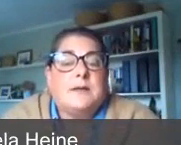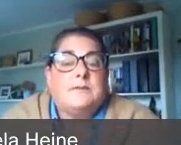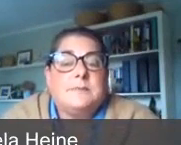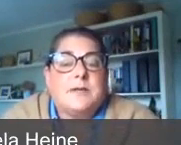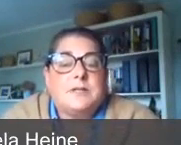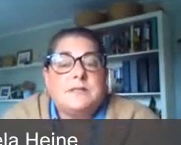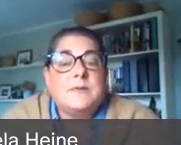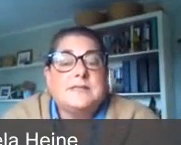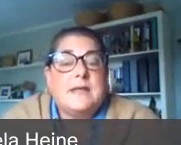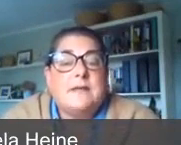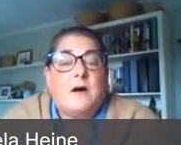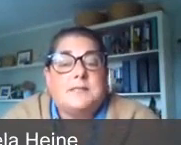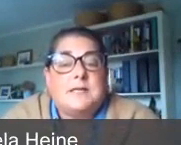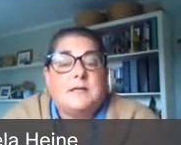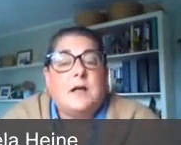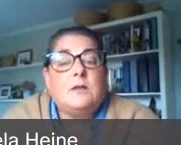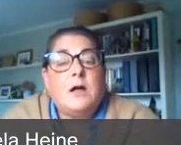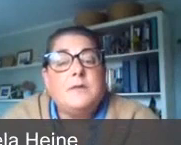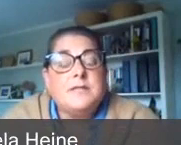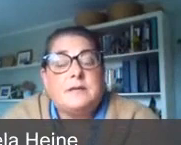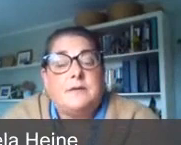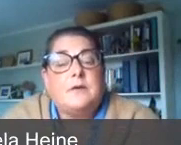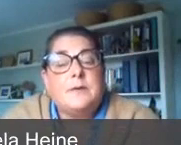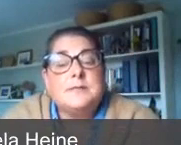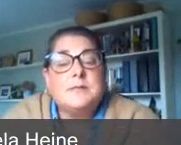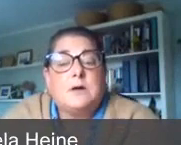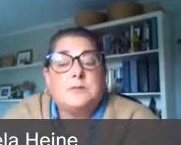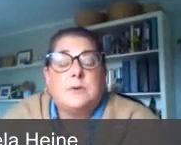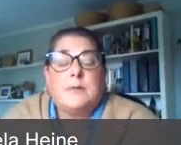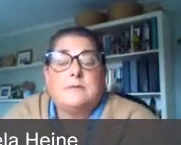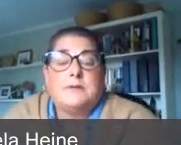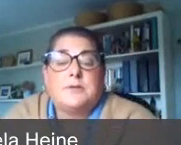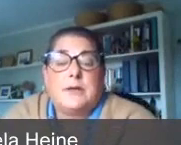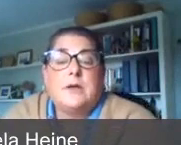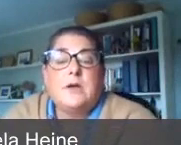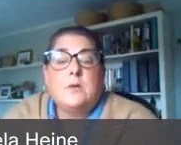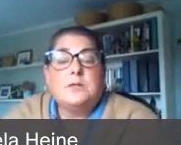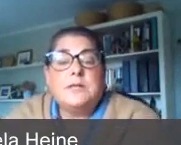the SOAR Benefit Specialist with SAFE Austin, along with Jennifer, who is a SOAR Beneficiary